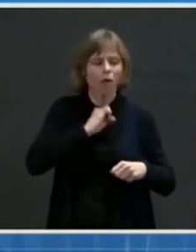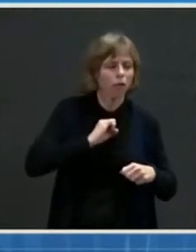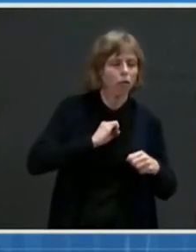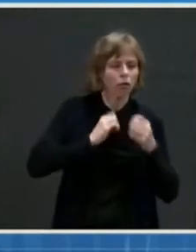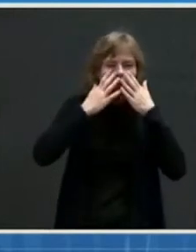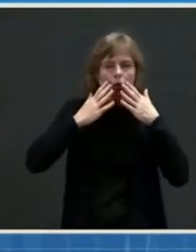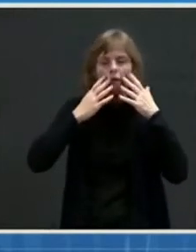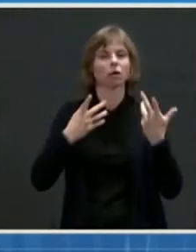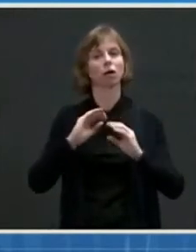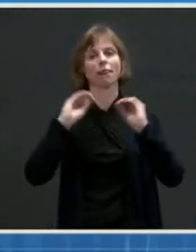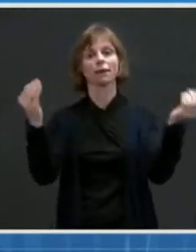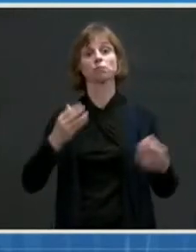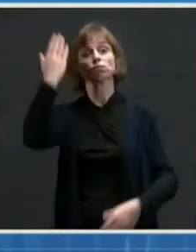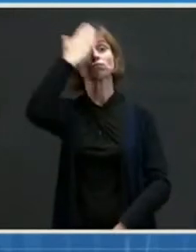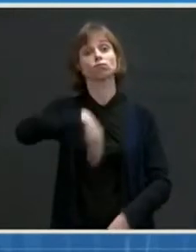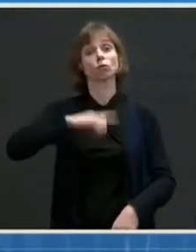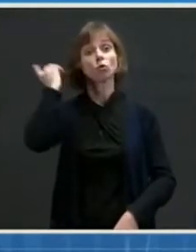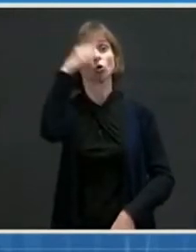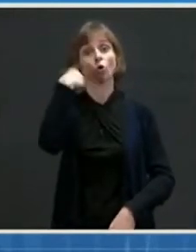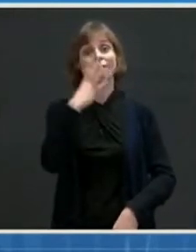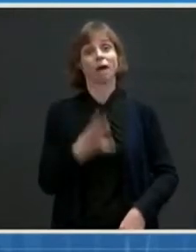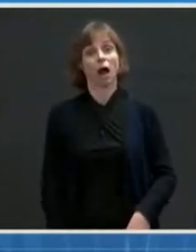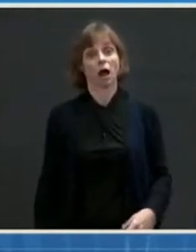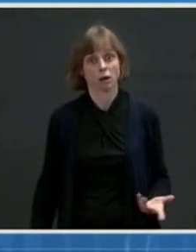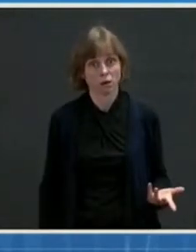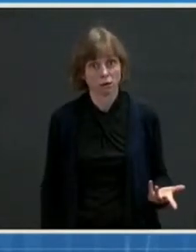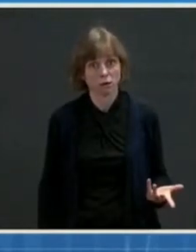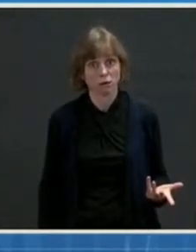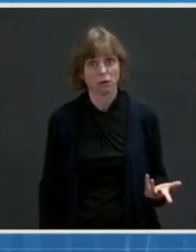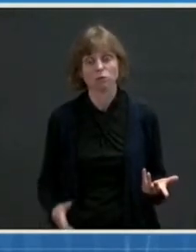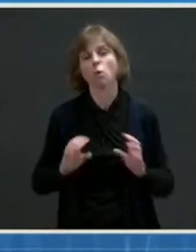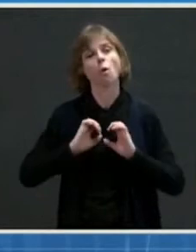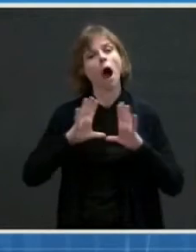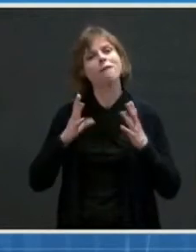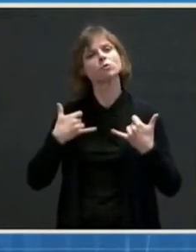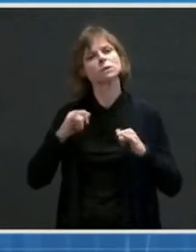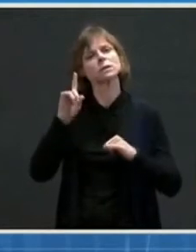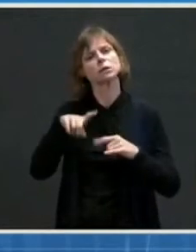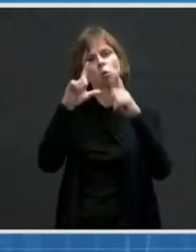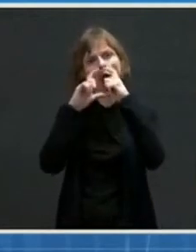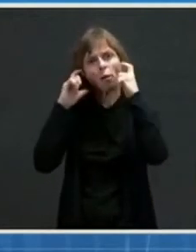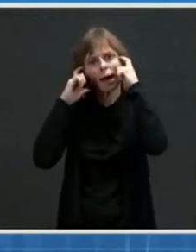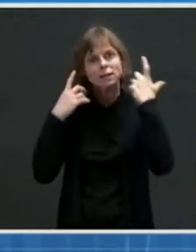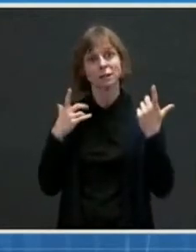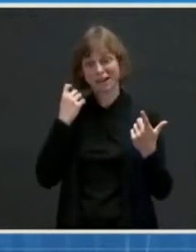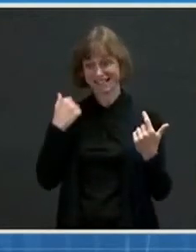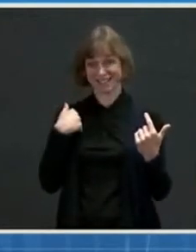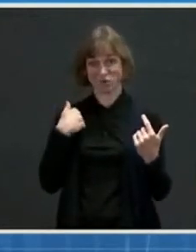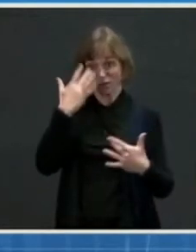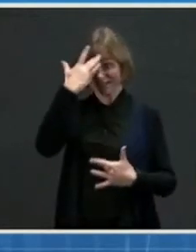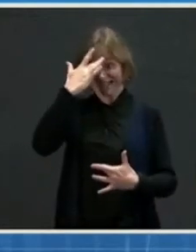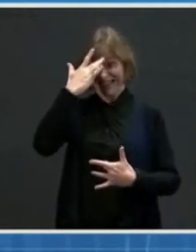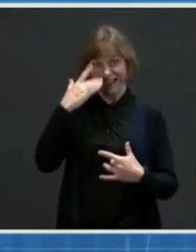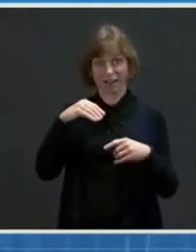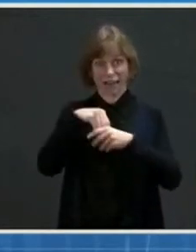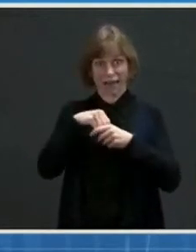NO SYMPTOMS. WHICH IS THE REASON WHY WE RECOMMEND AND SAY YOU STILL